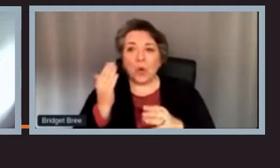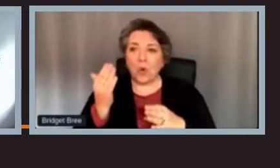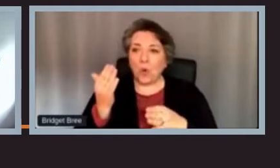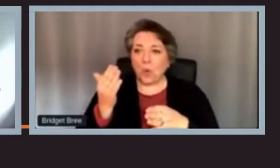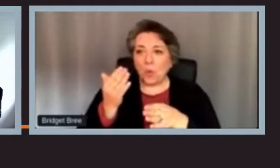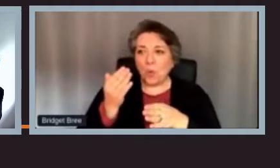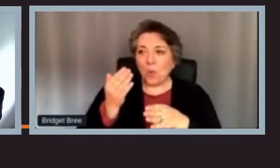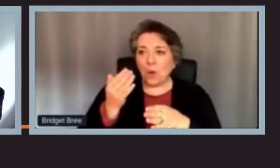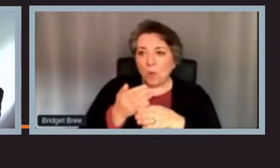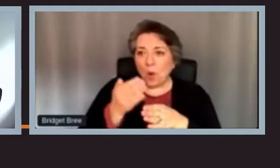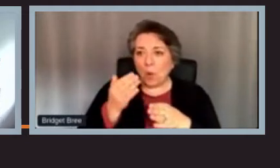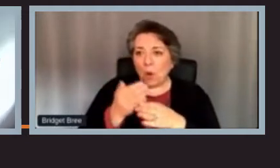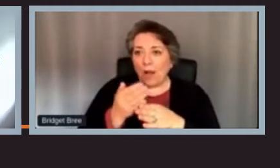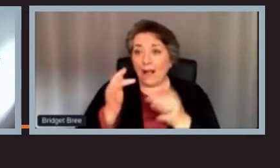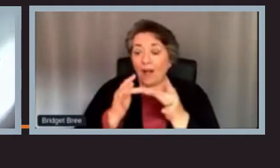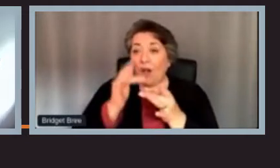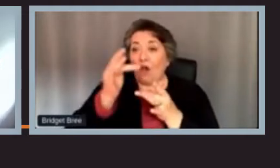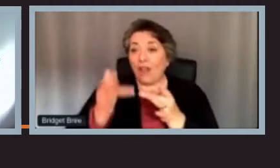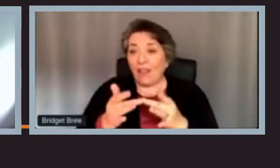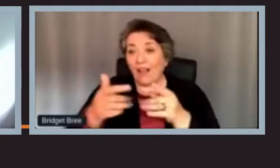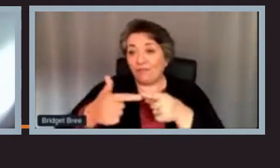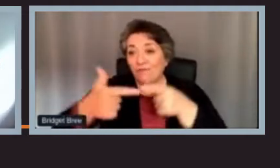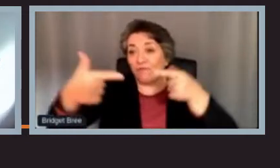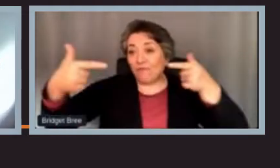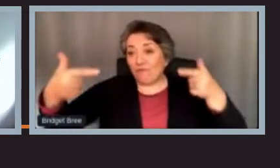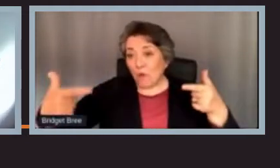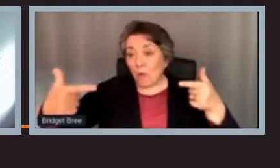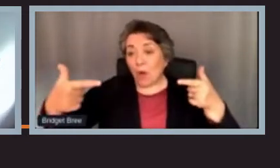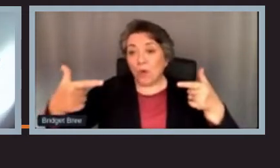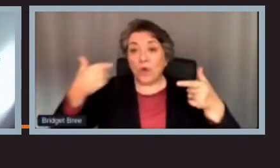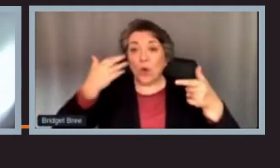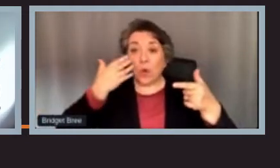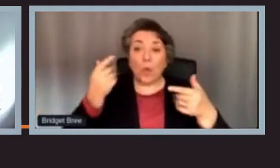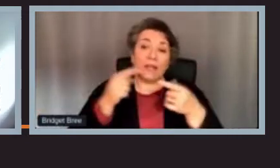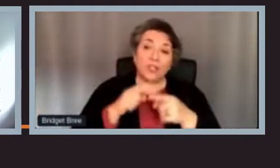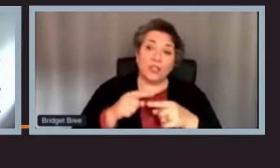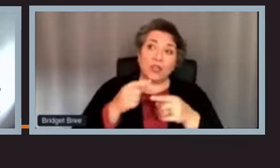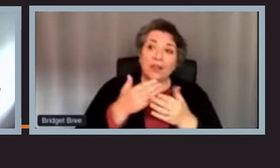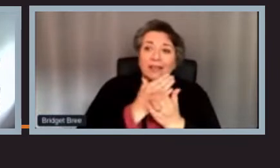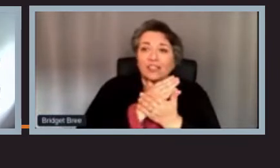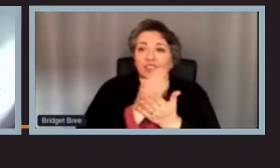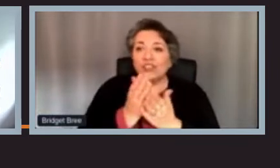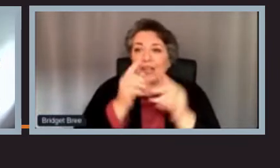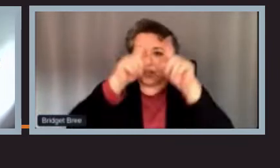status of their documents. Some have been sharing their tips on how they approached resolving an accessibility issue